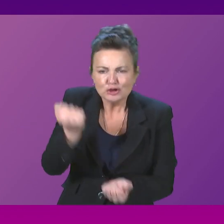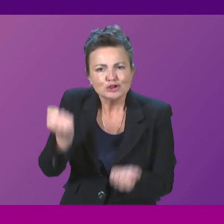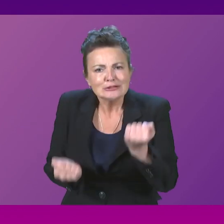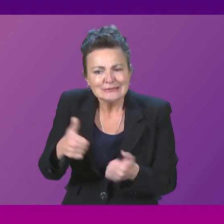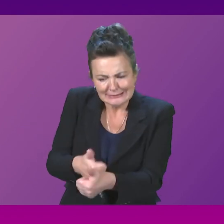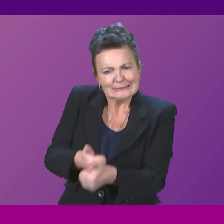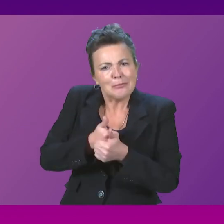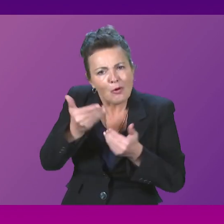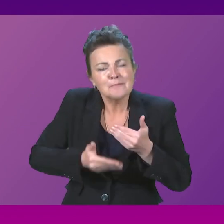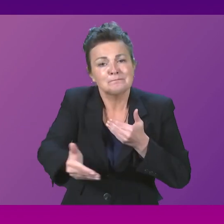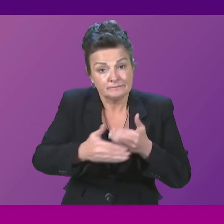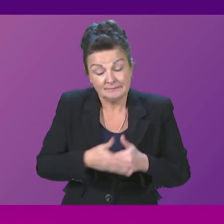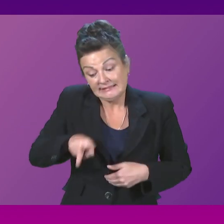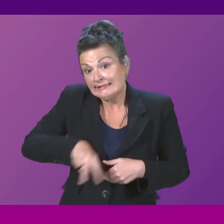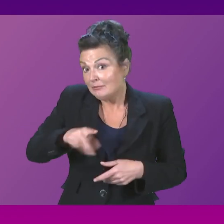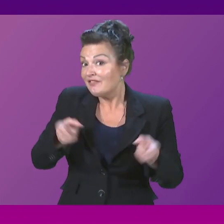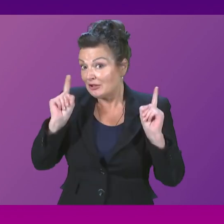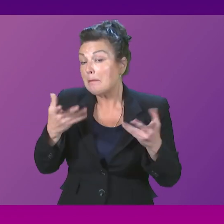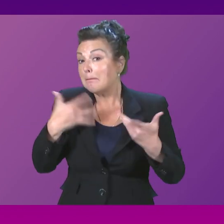The Deputy First Minister has responded to a request from the Citizen Participation and